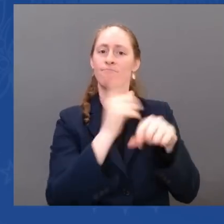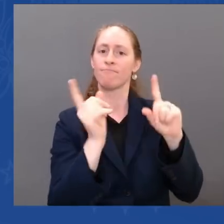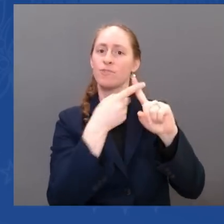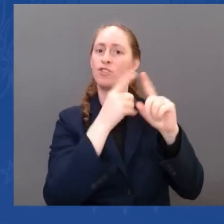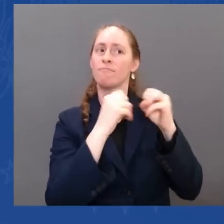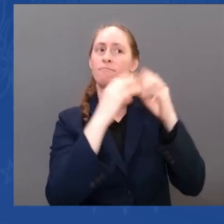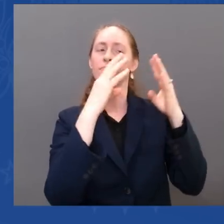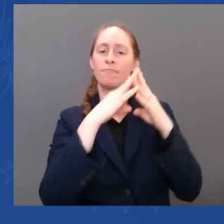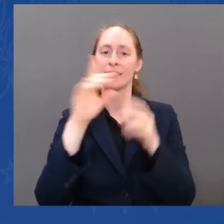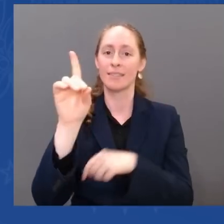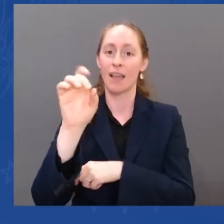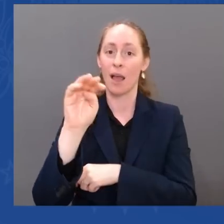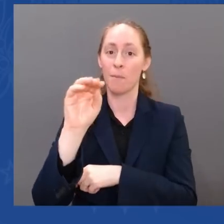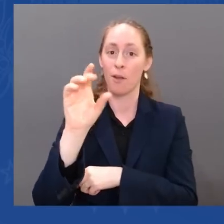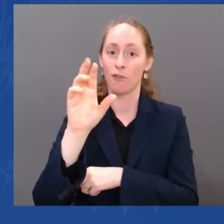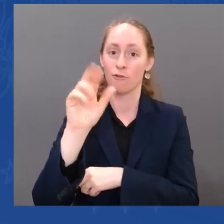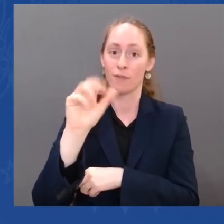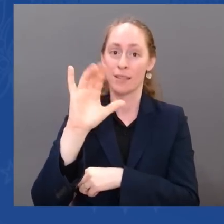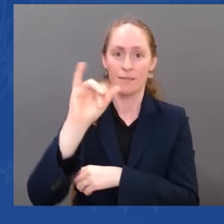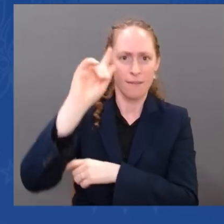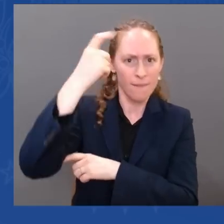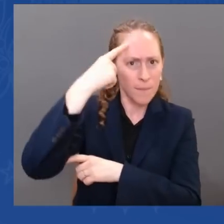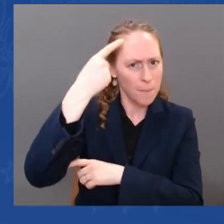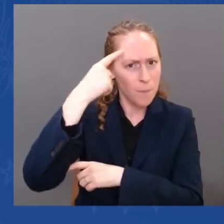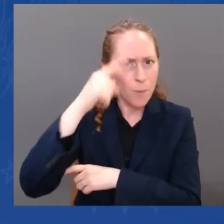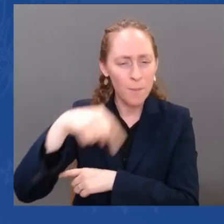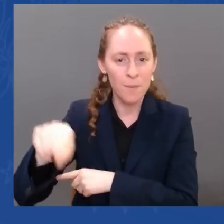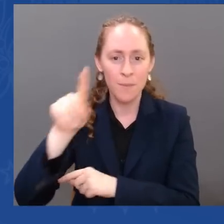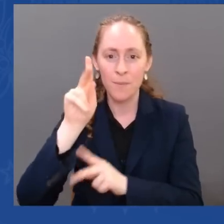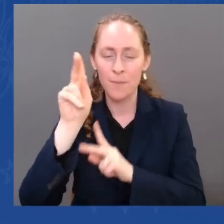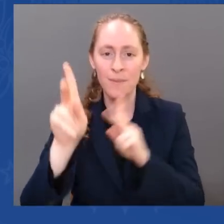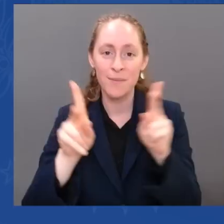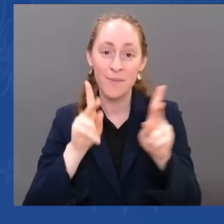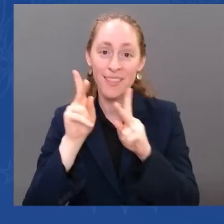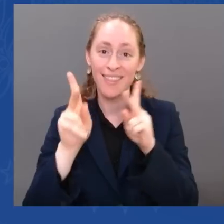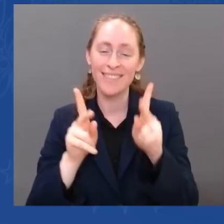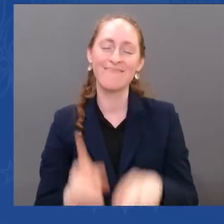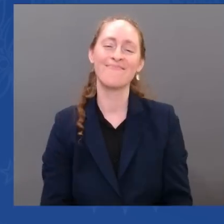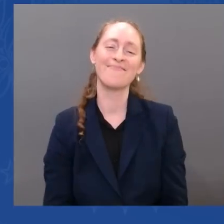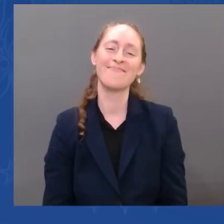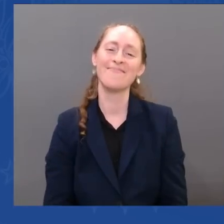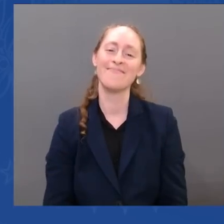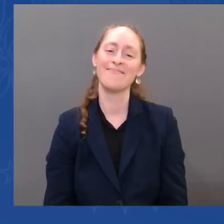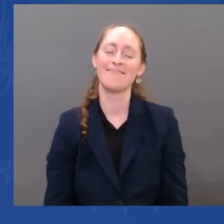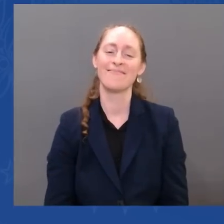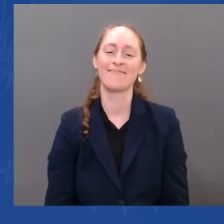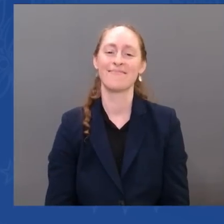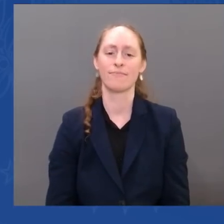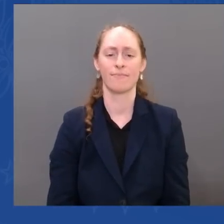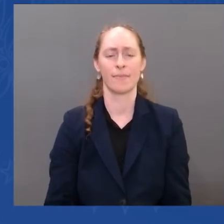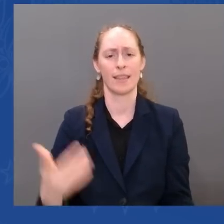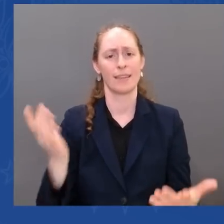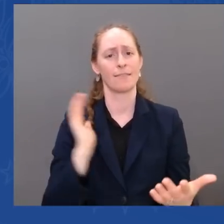(foreign language). Christ is risen. Because here at the White House,